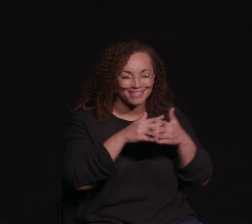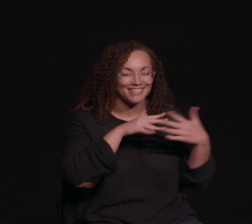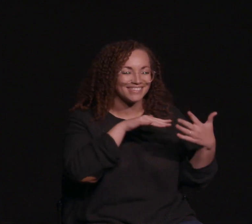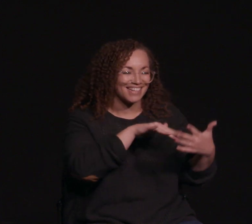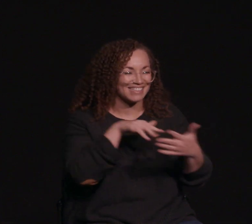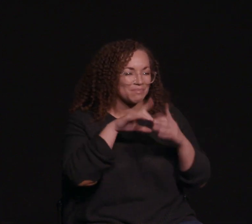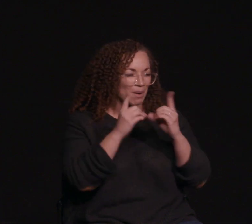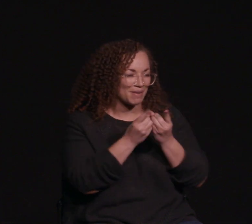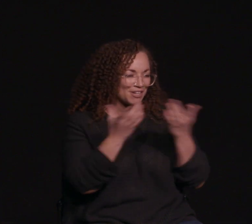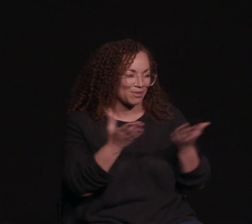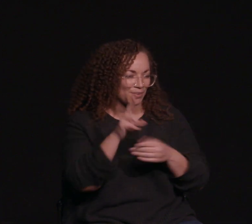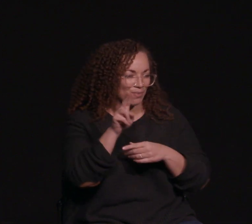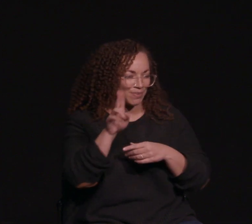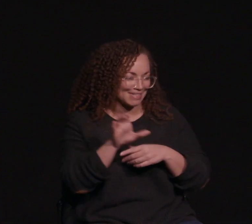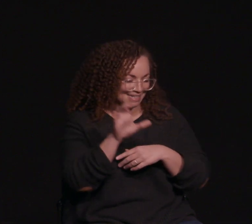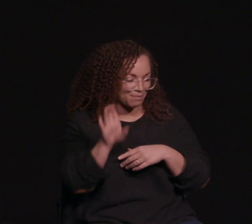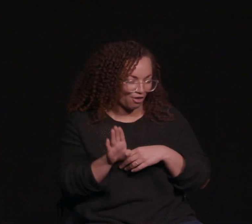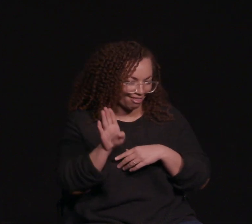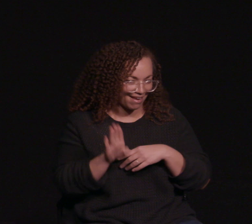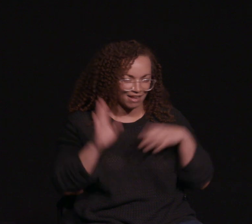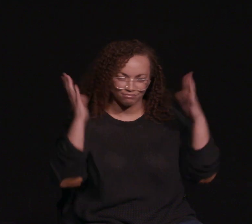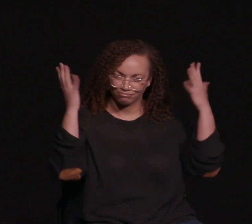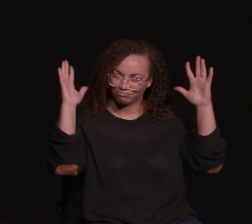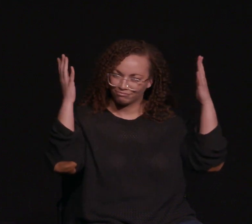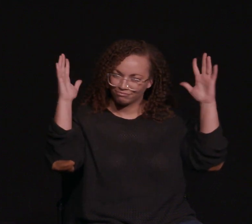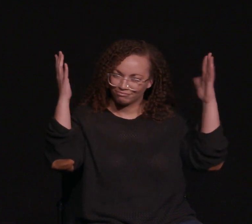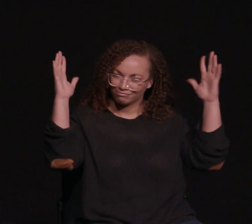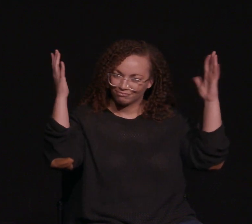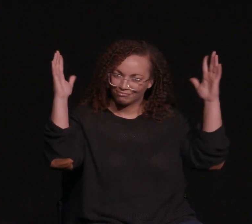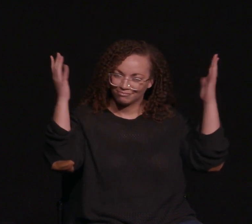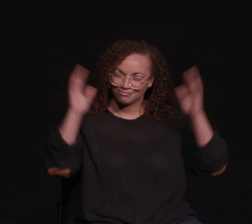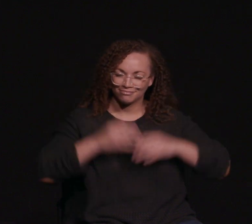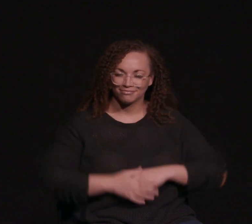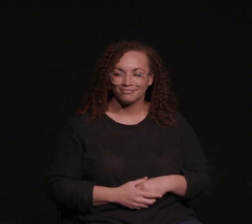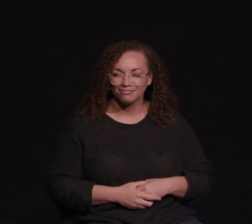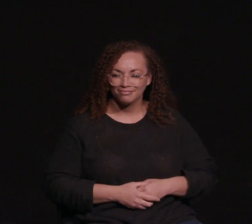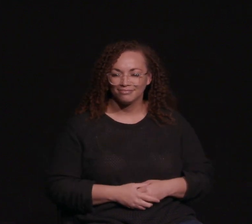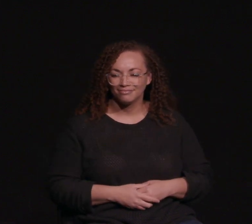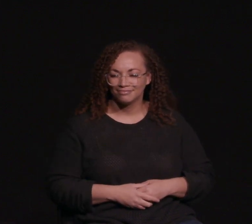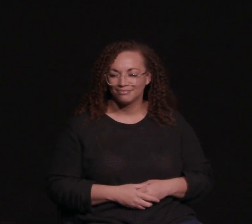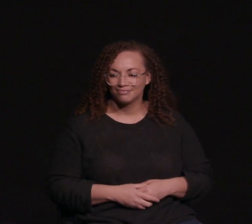[audience applauding]